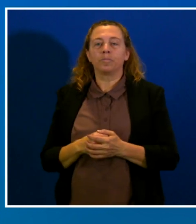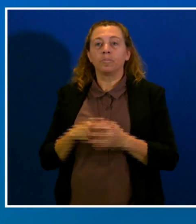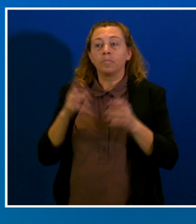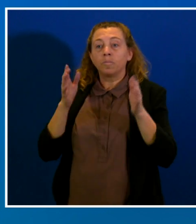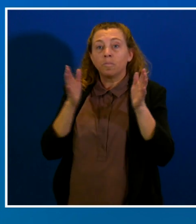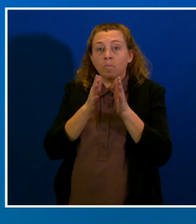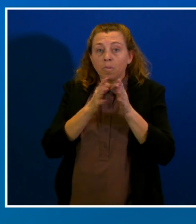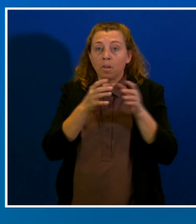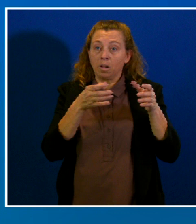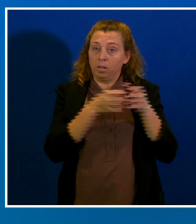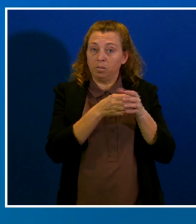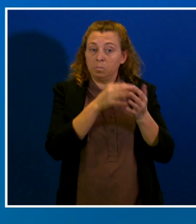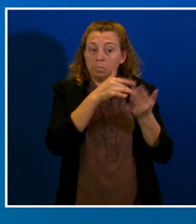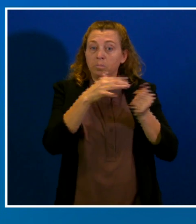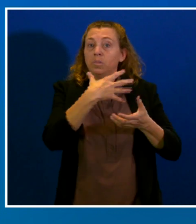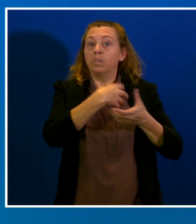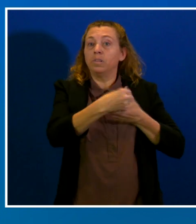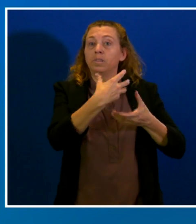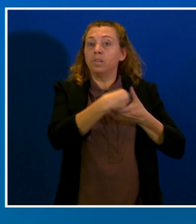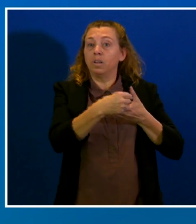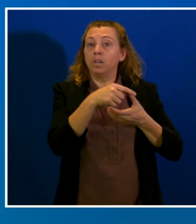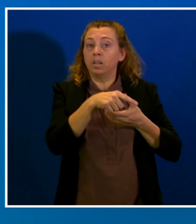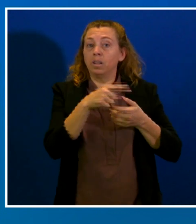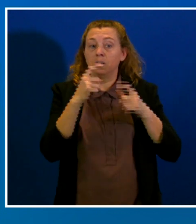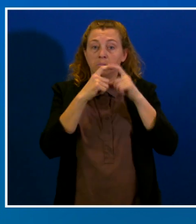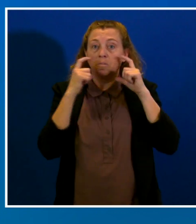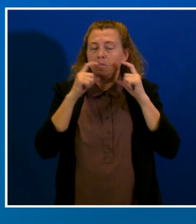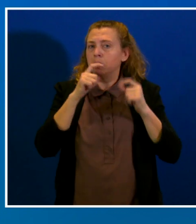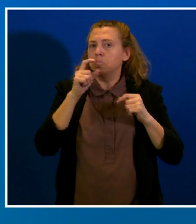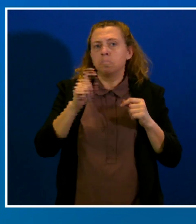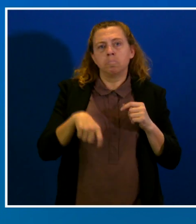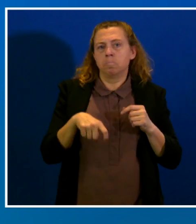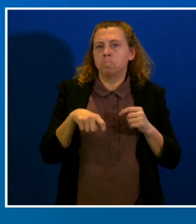wear a mask and visiting with others fully vaccinated people